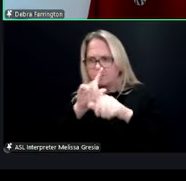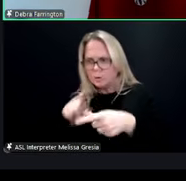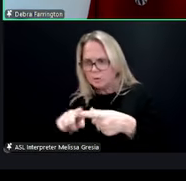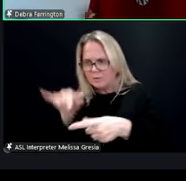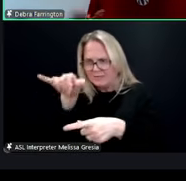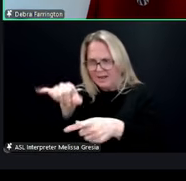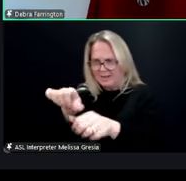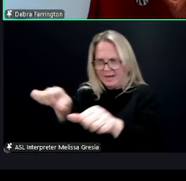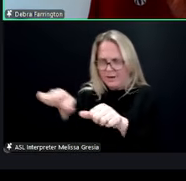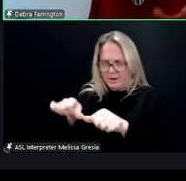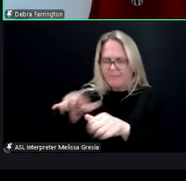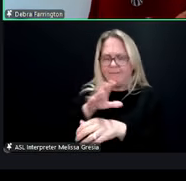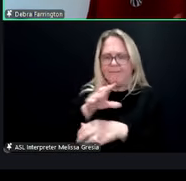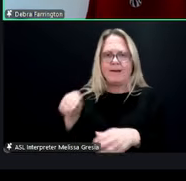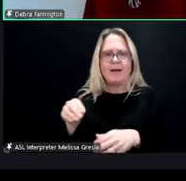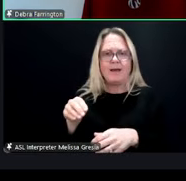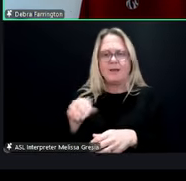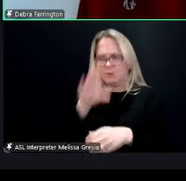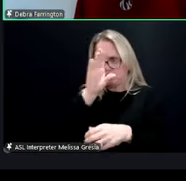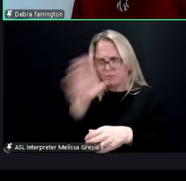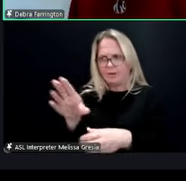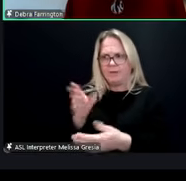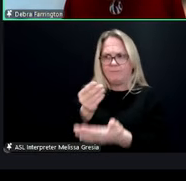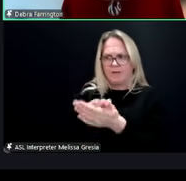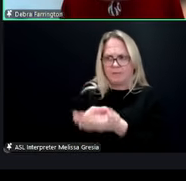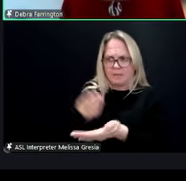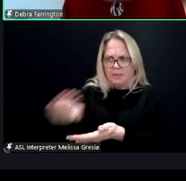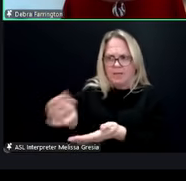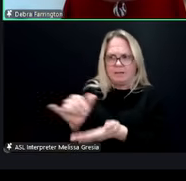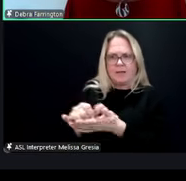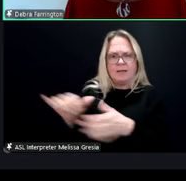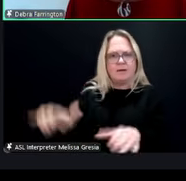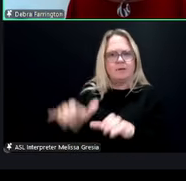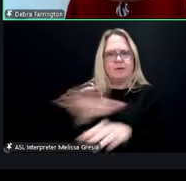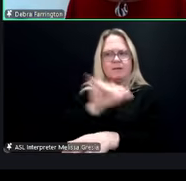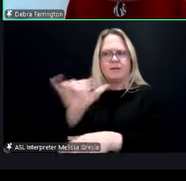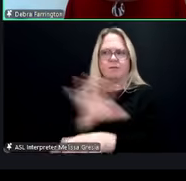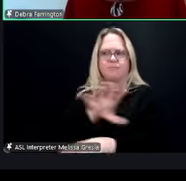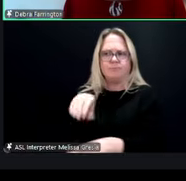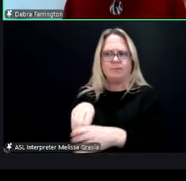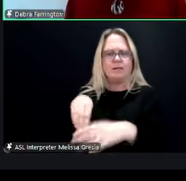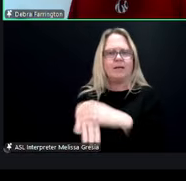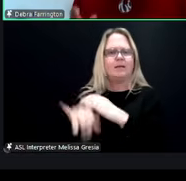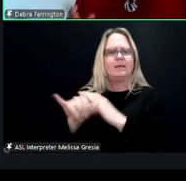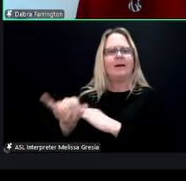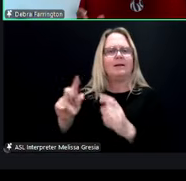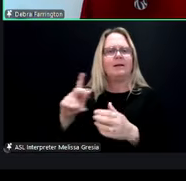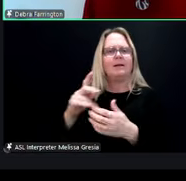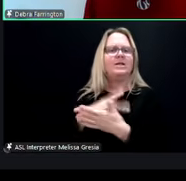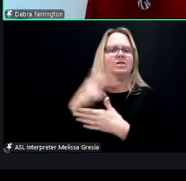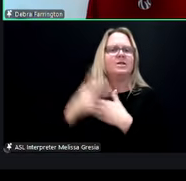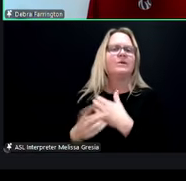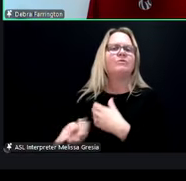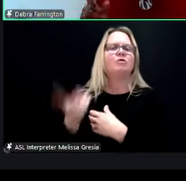and directly funding the activities that are part of the initiative 2 area. So the hub lead